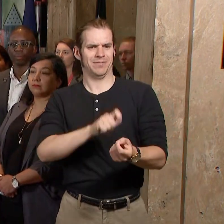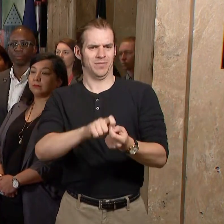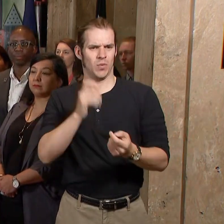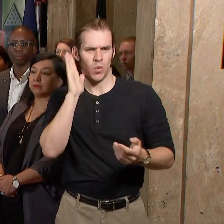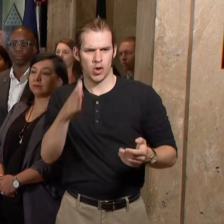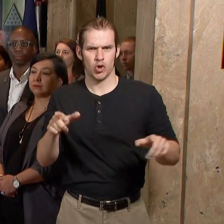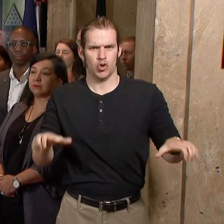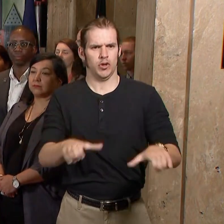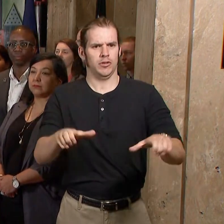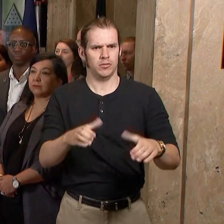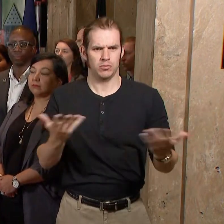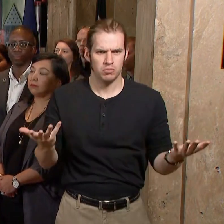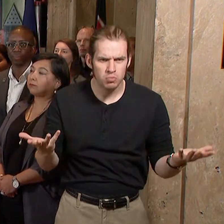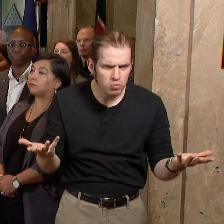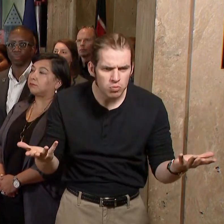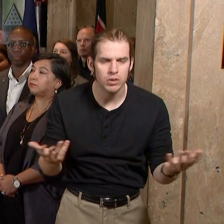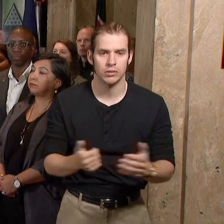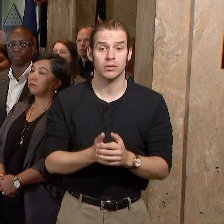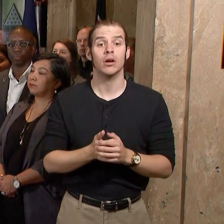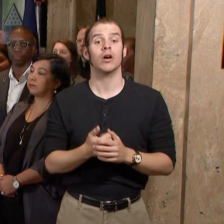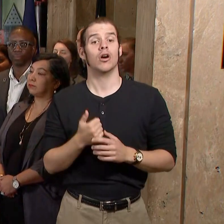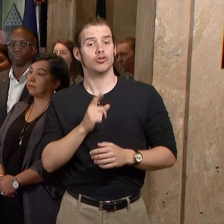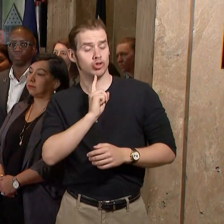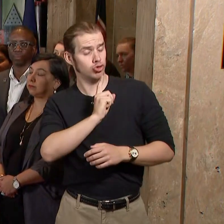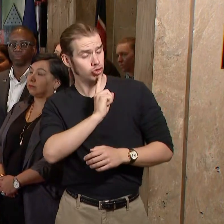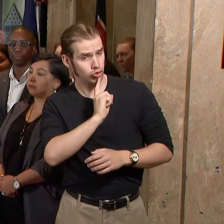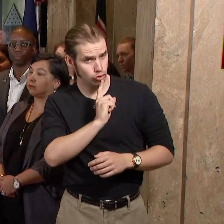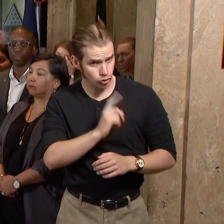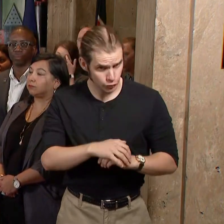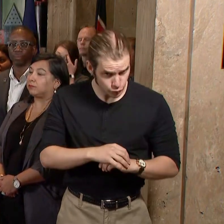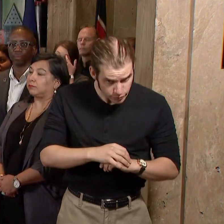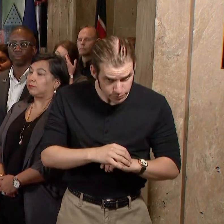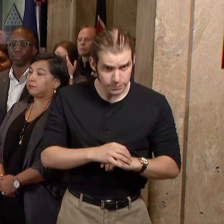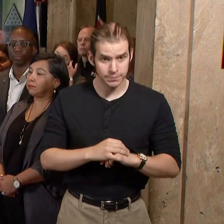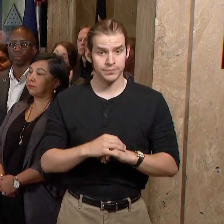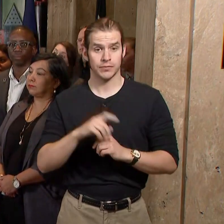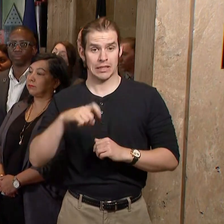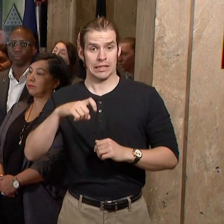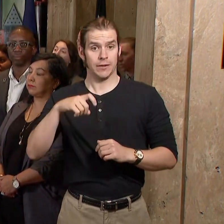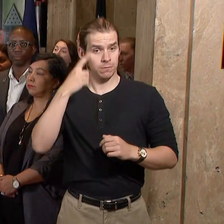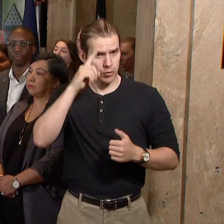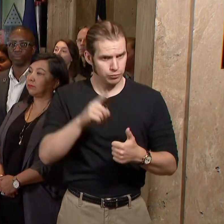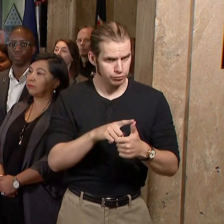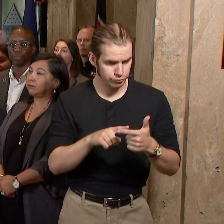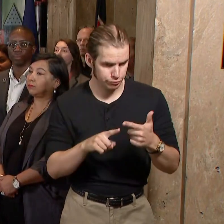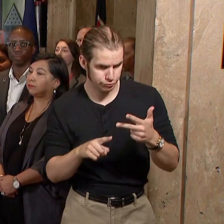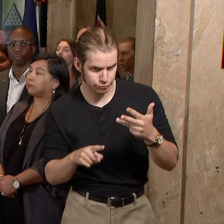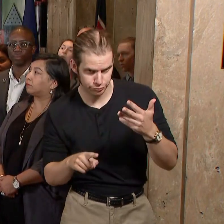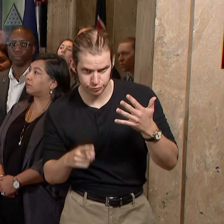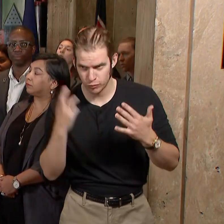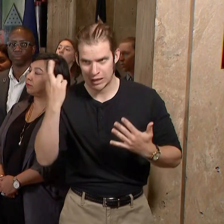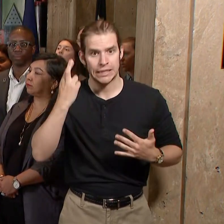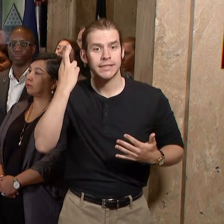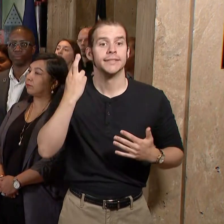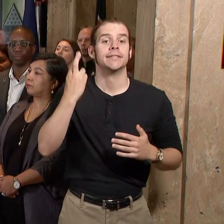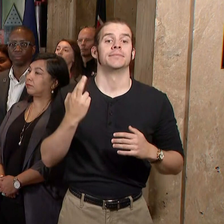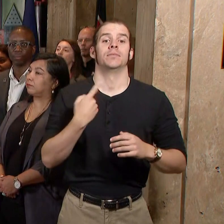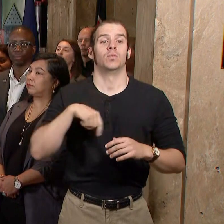bet. So the emergency declaration is needed for a couple of reasons. One is it does help us work to access resources both at the state level and